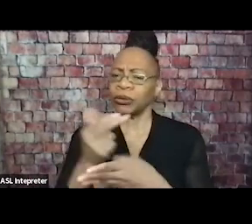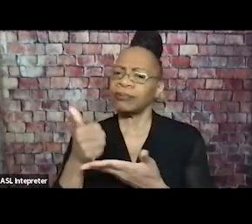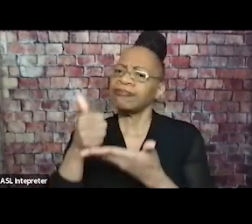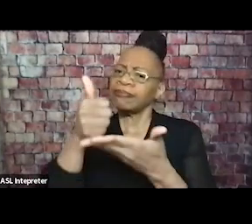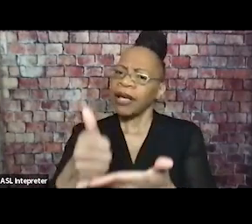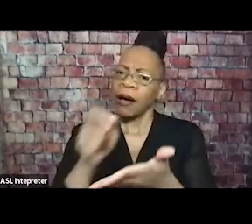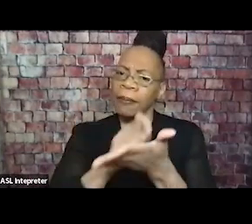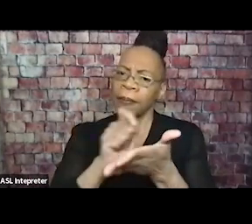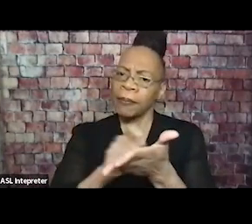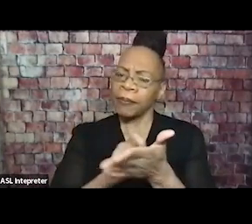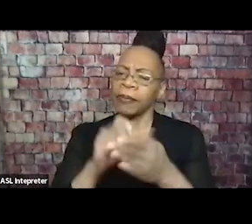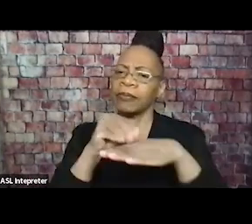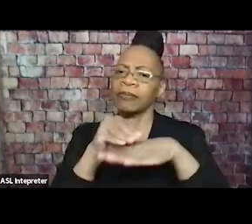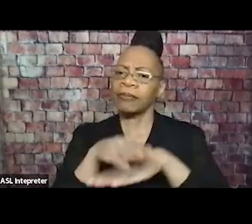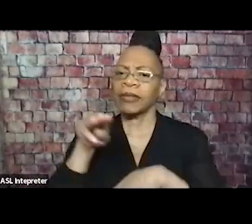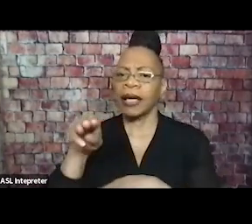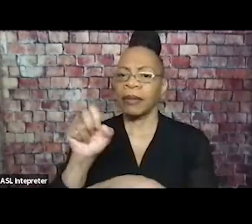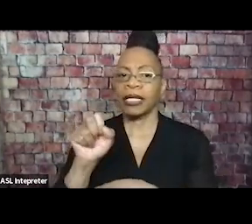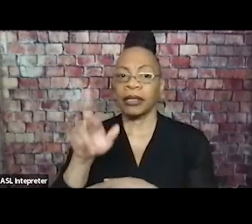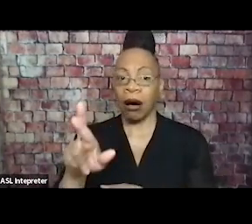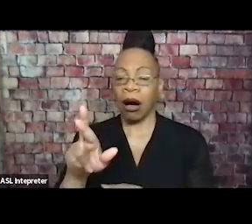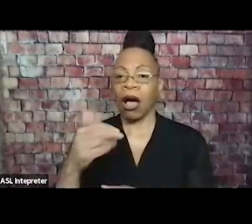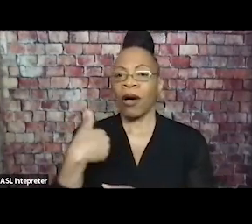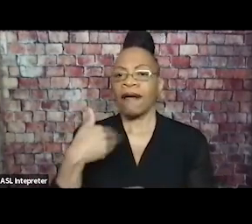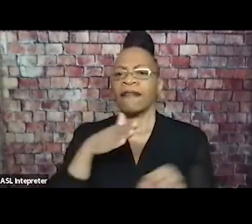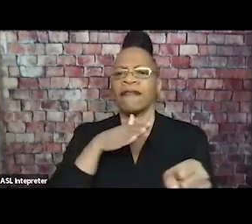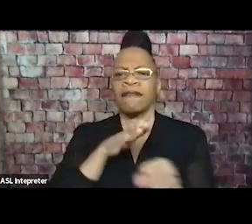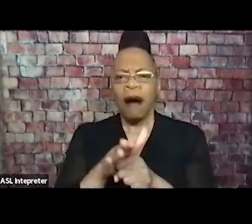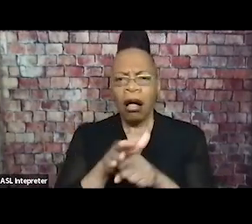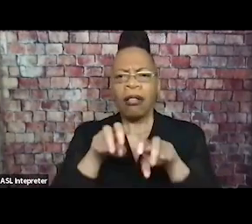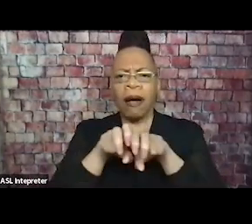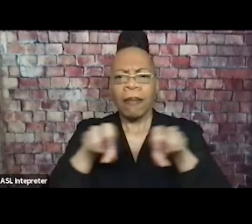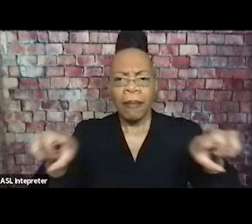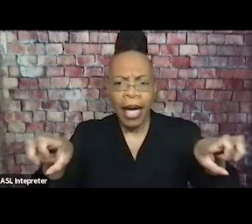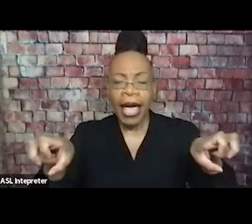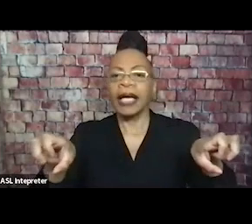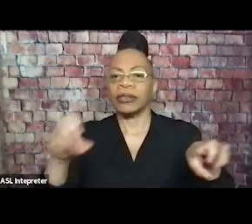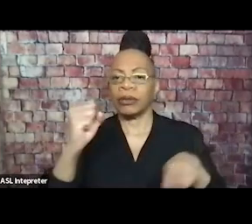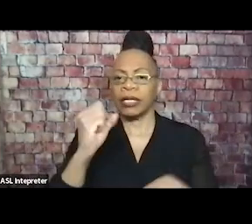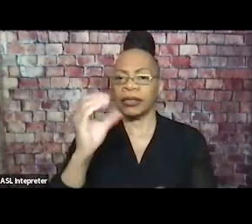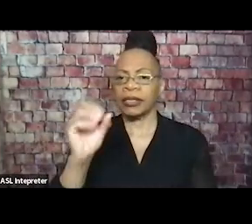So to help us get there, we have a complete panel made up entirely of SOAR TA Center staff.